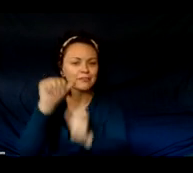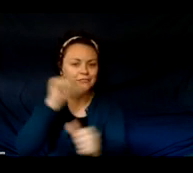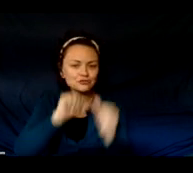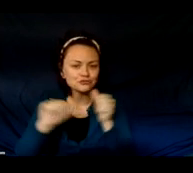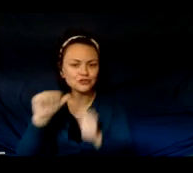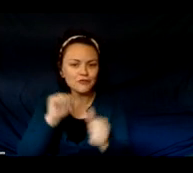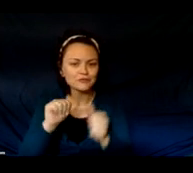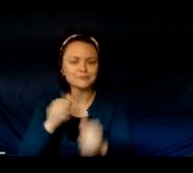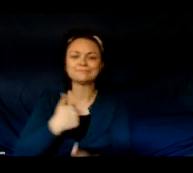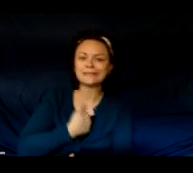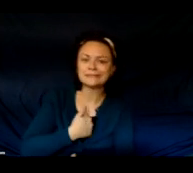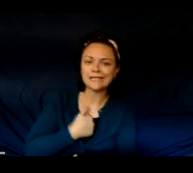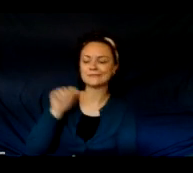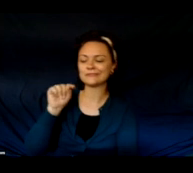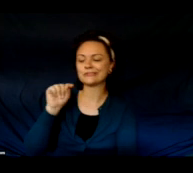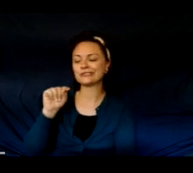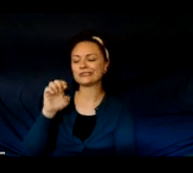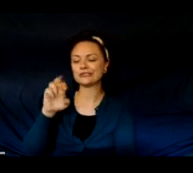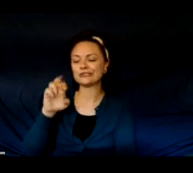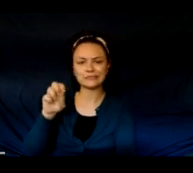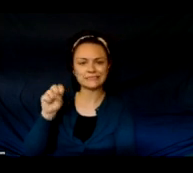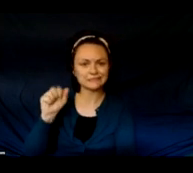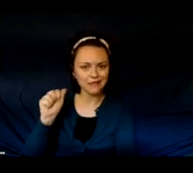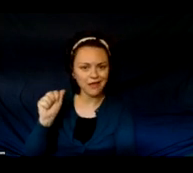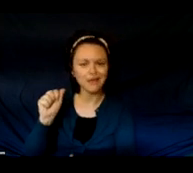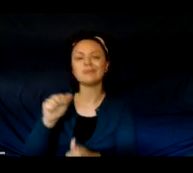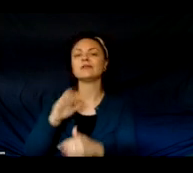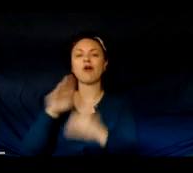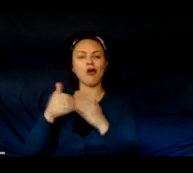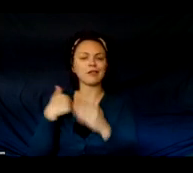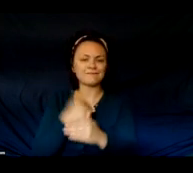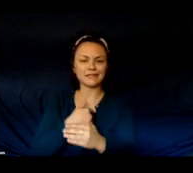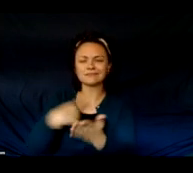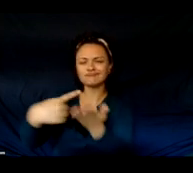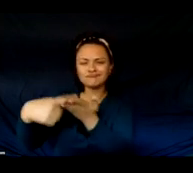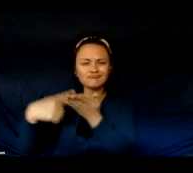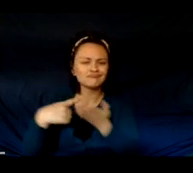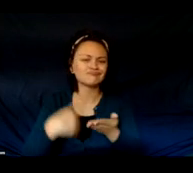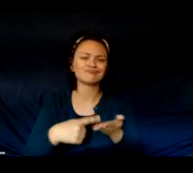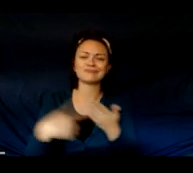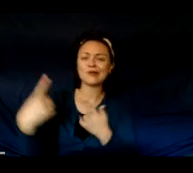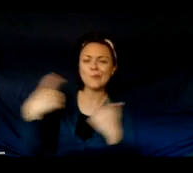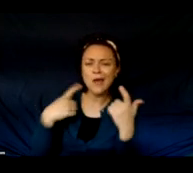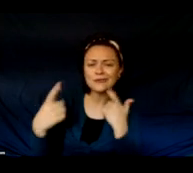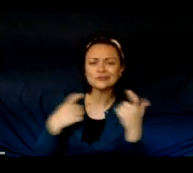our objectives or asking questions that they have in regards to the CLEC.